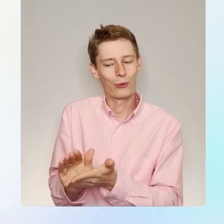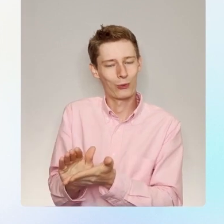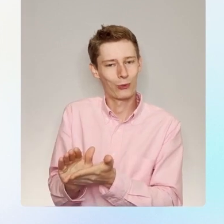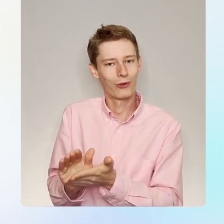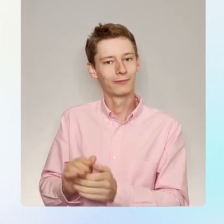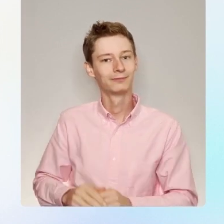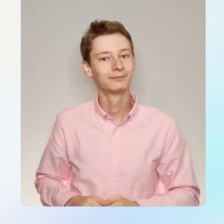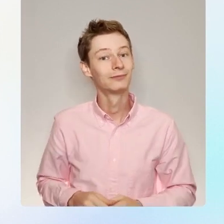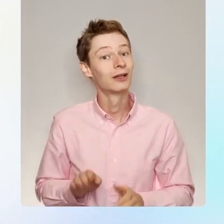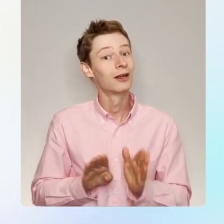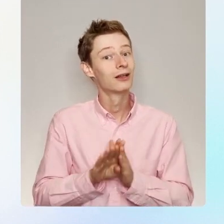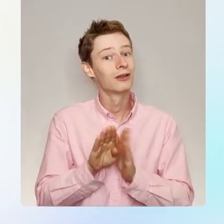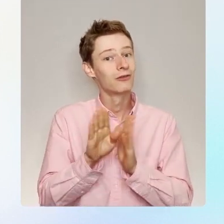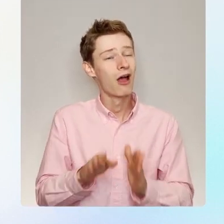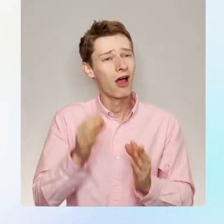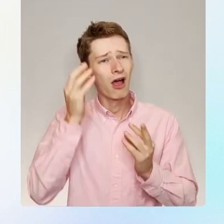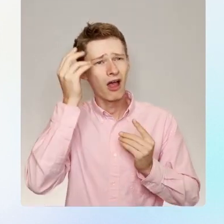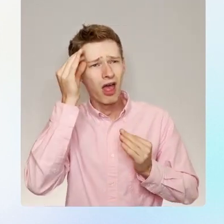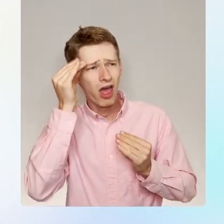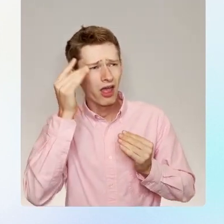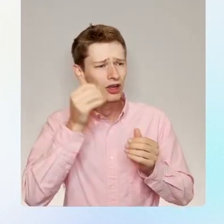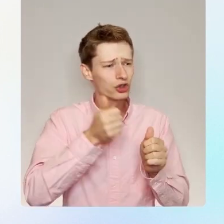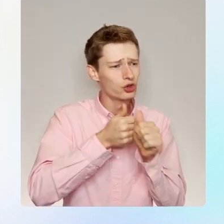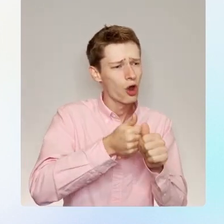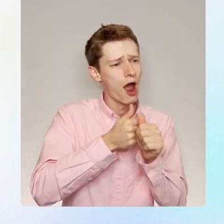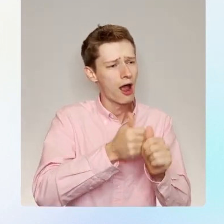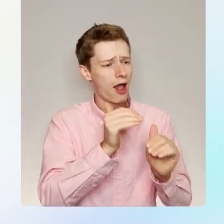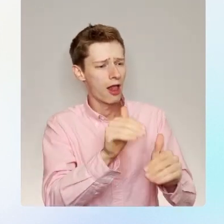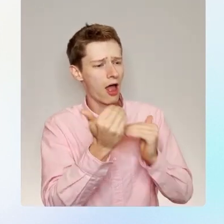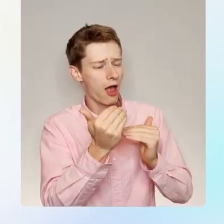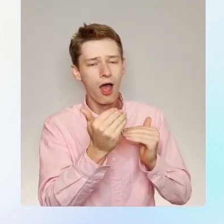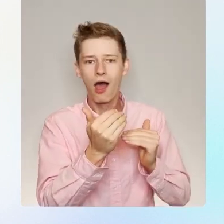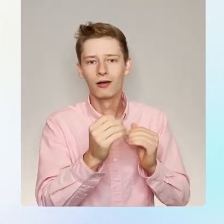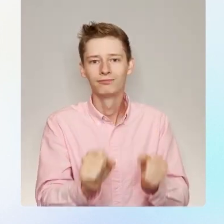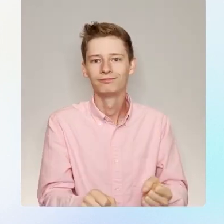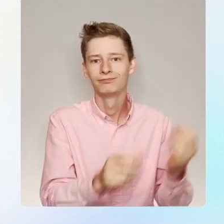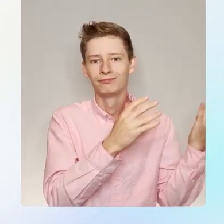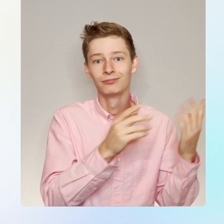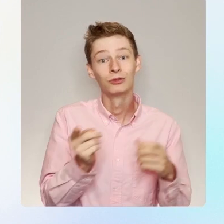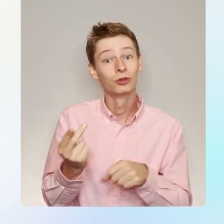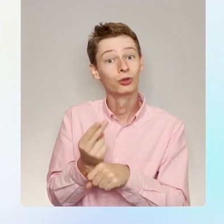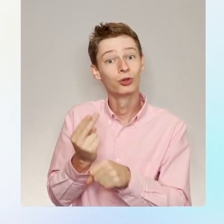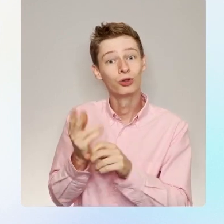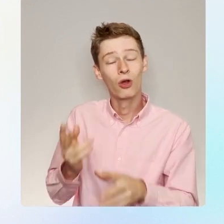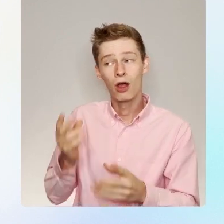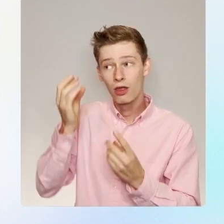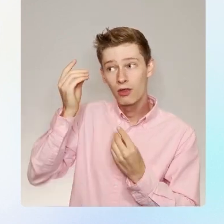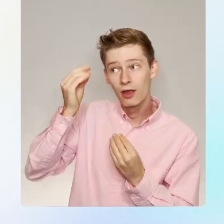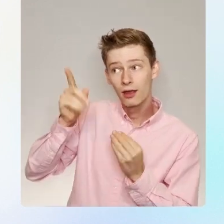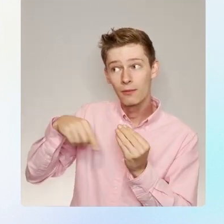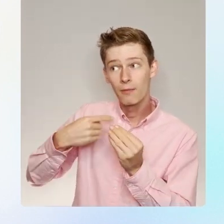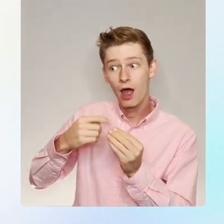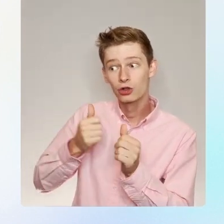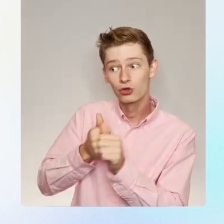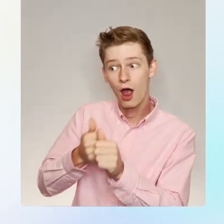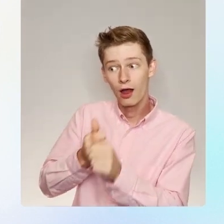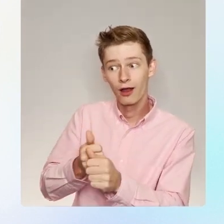Developers no longer need to design around tracking constraints and users never have to think about tracking- it just seamlessly works.